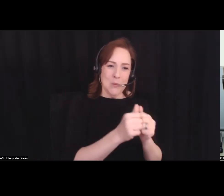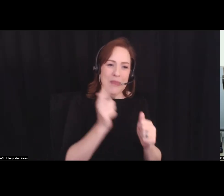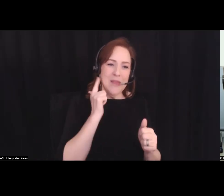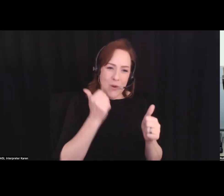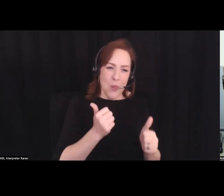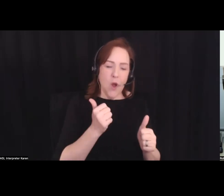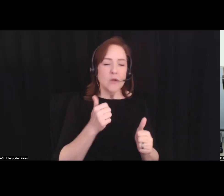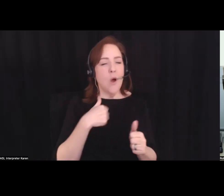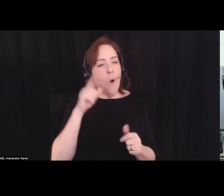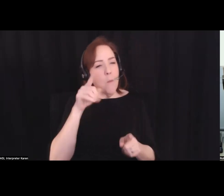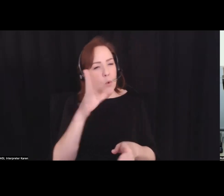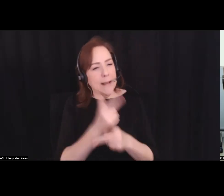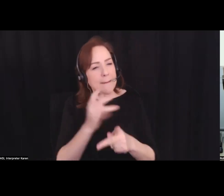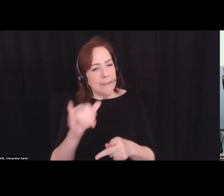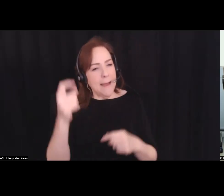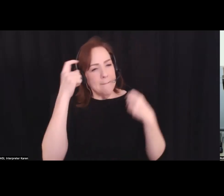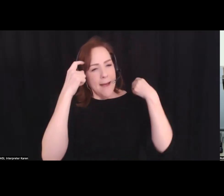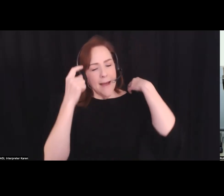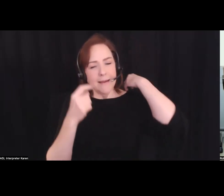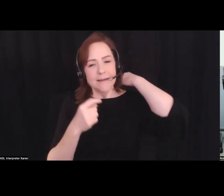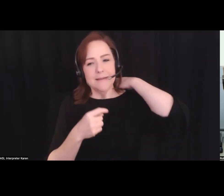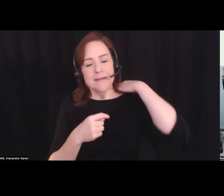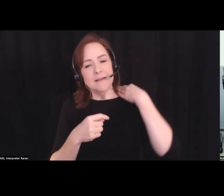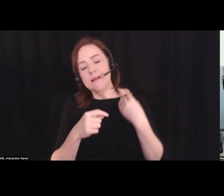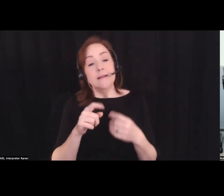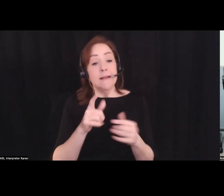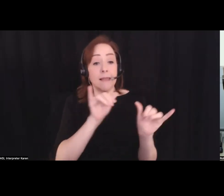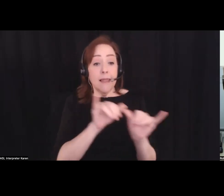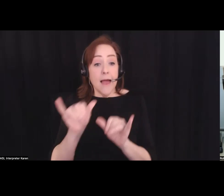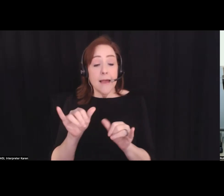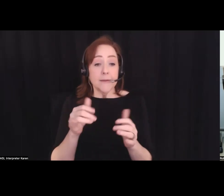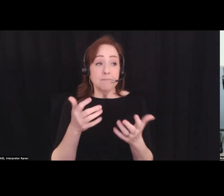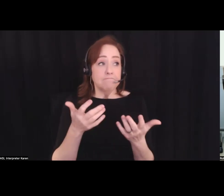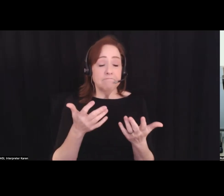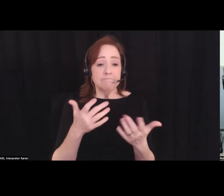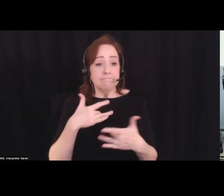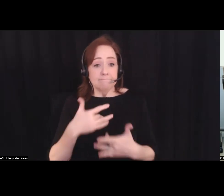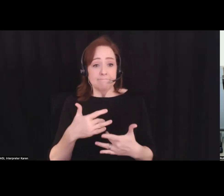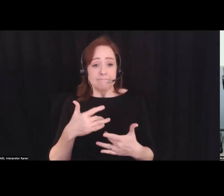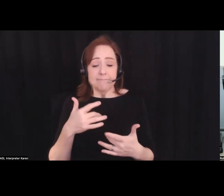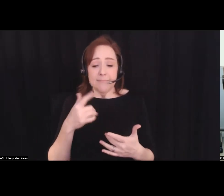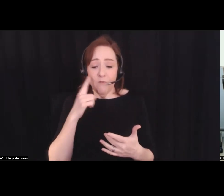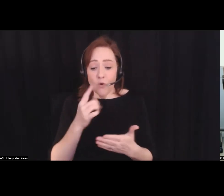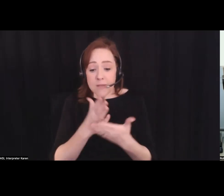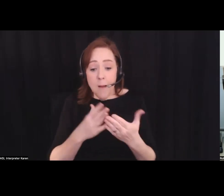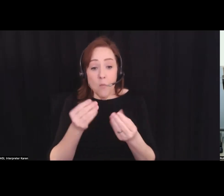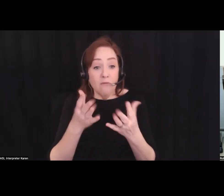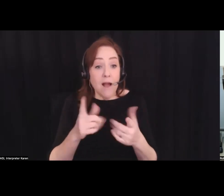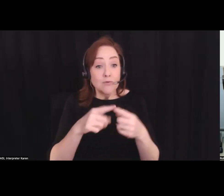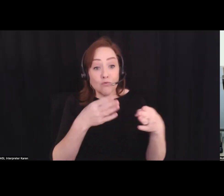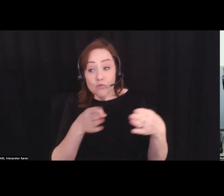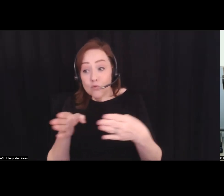in mind is that uh just like the tendency for some of some providers to gravitate towards uh certain